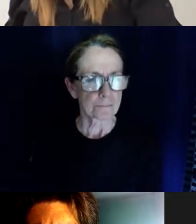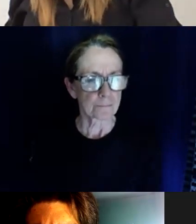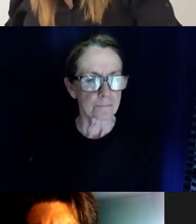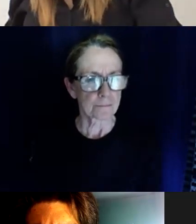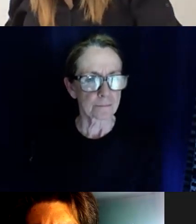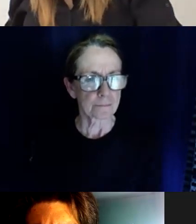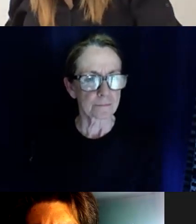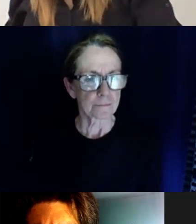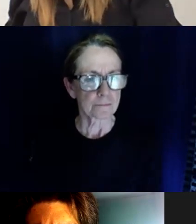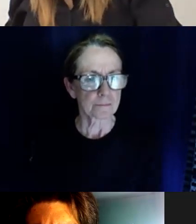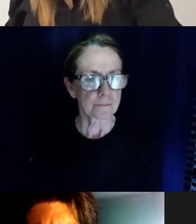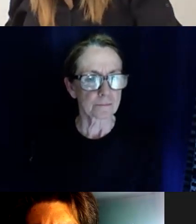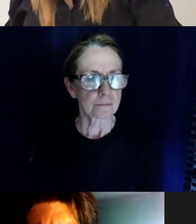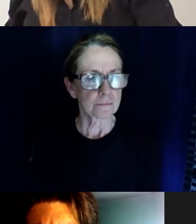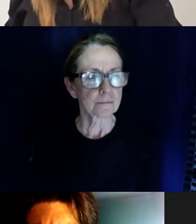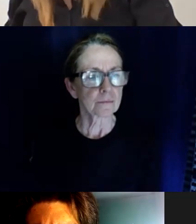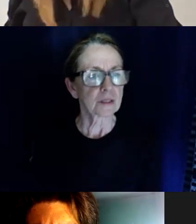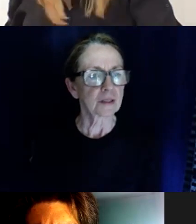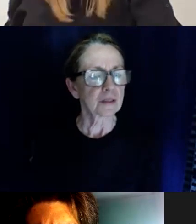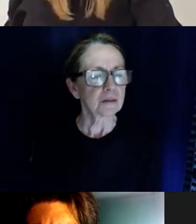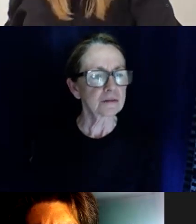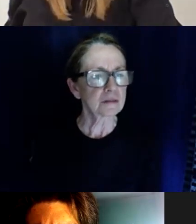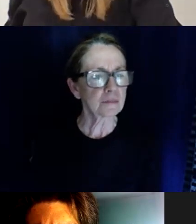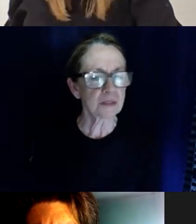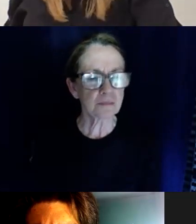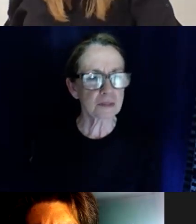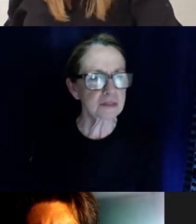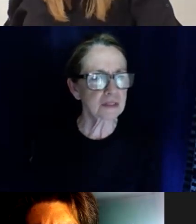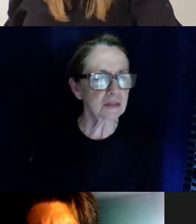SORRY, BRETT. ONE SECOND, PLEASE.